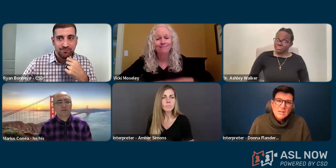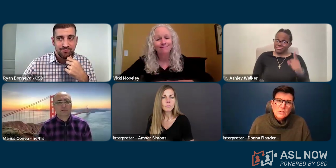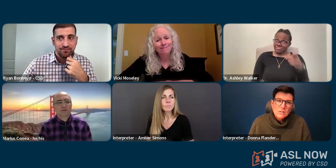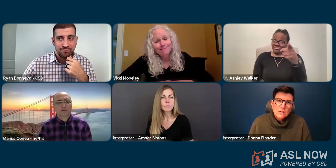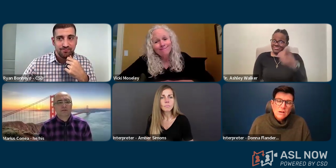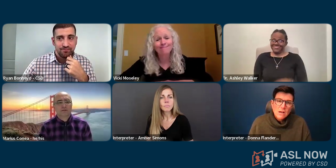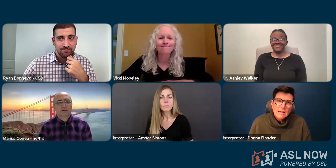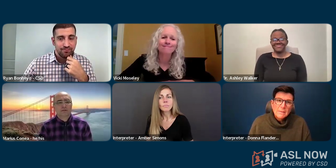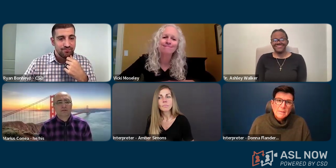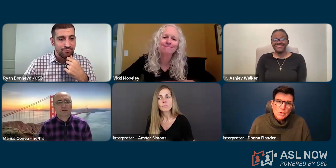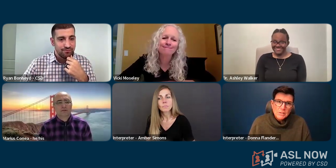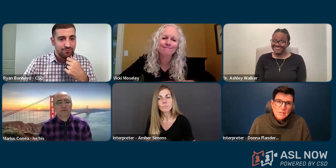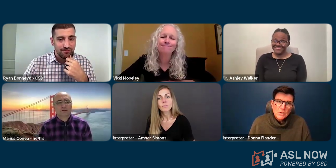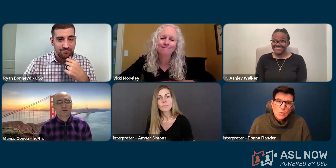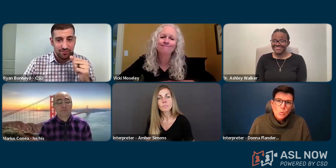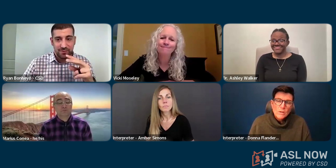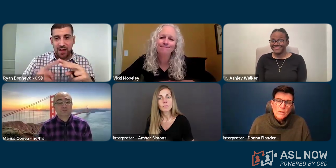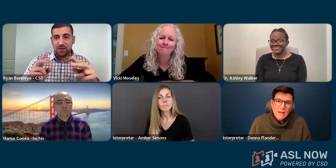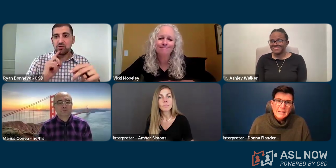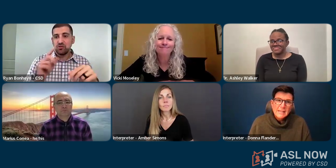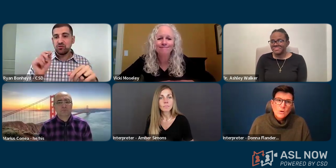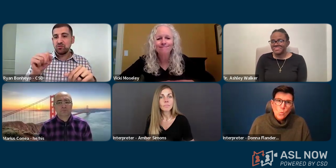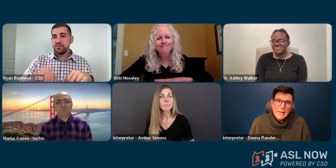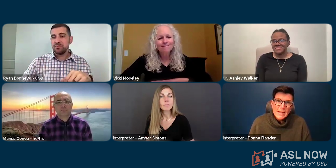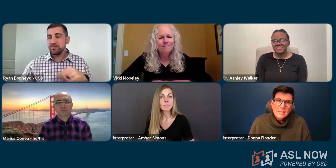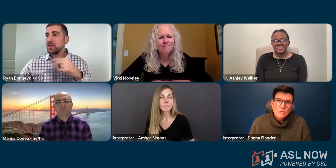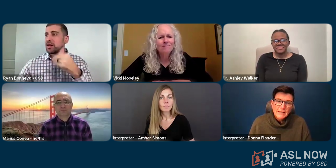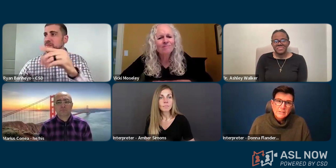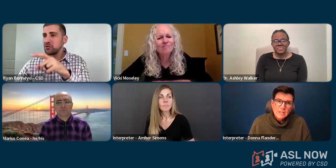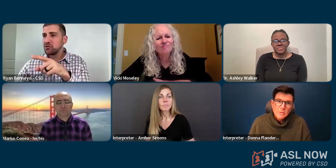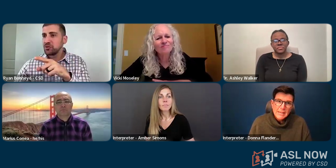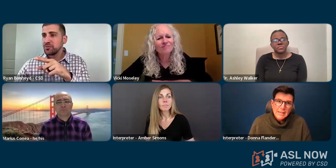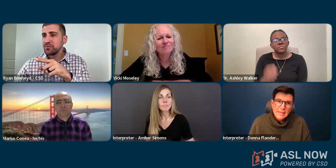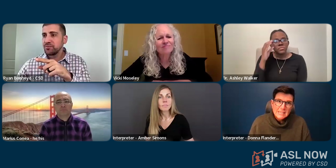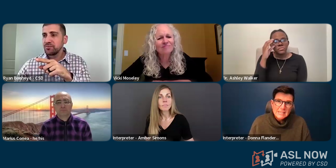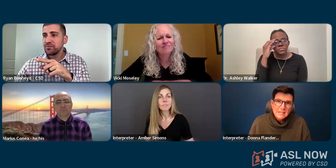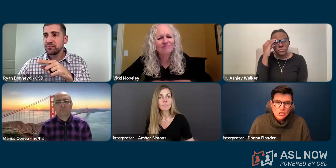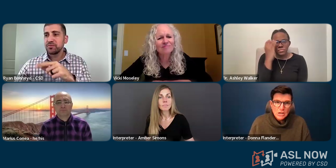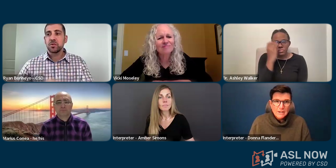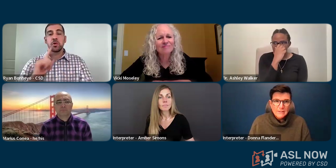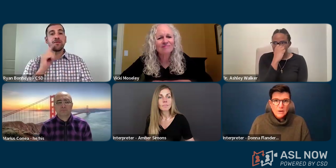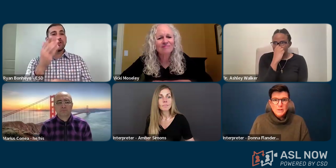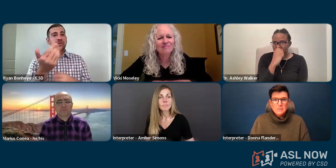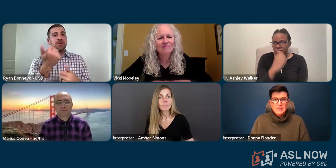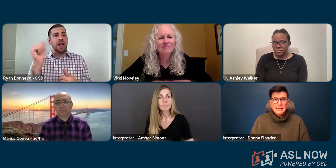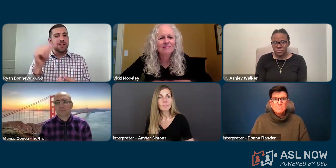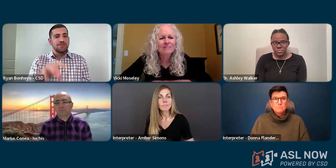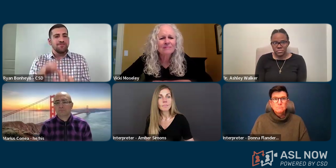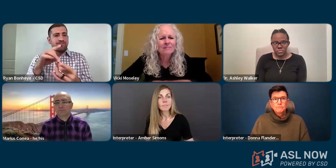is burdened with finding ways to effectively communicate instead of sharing that responsibility?